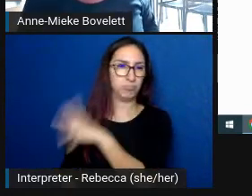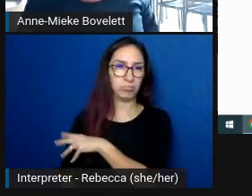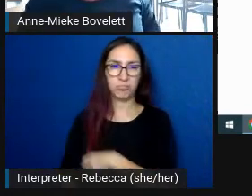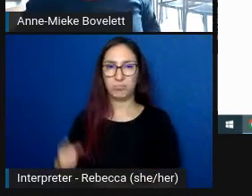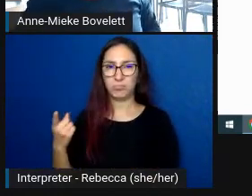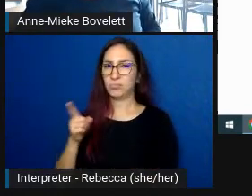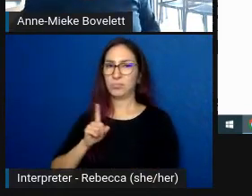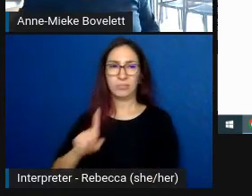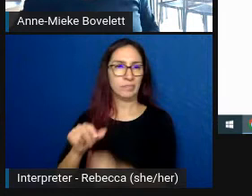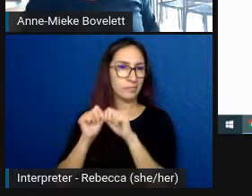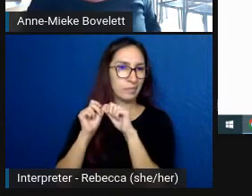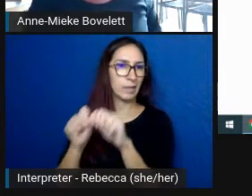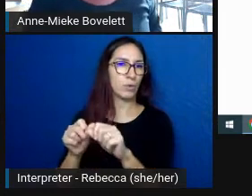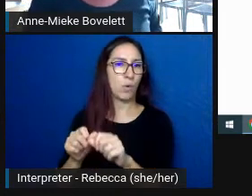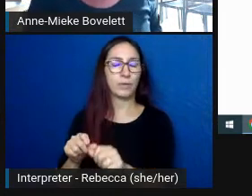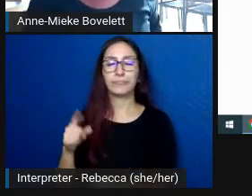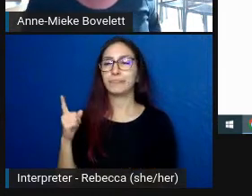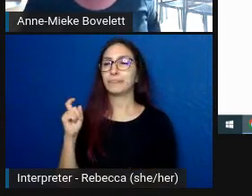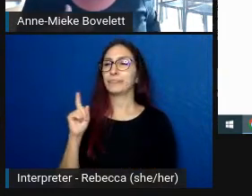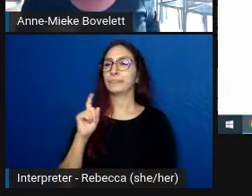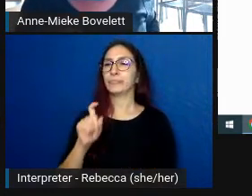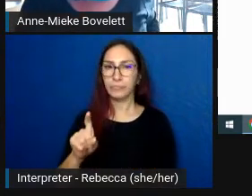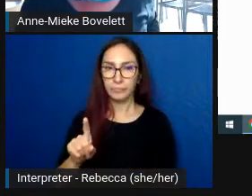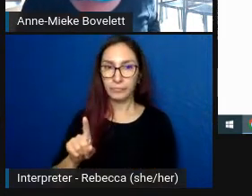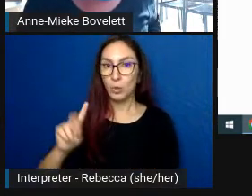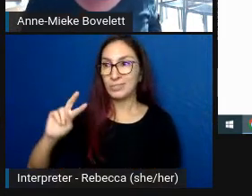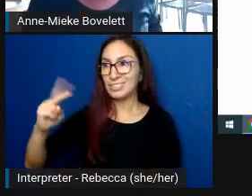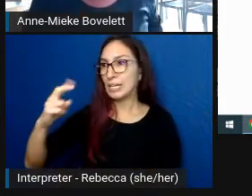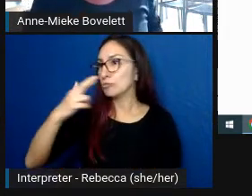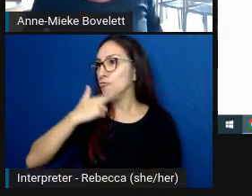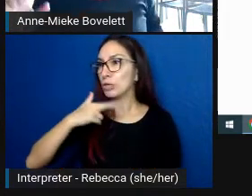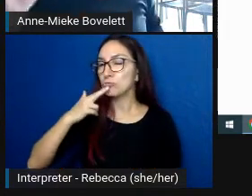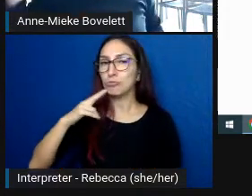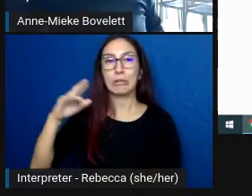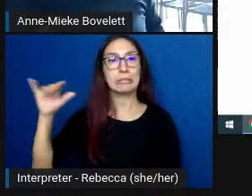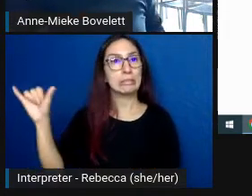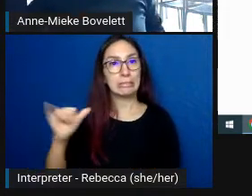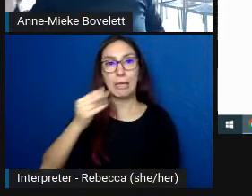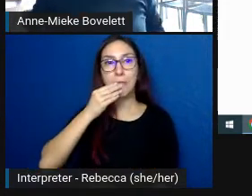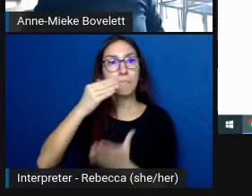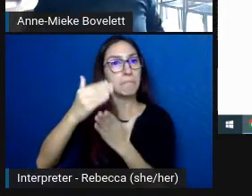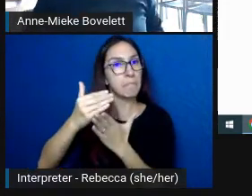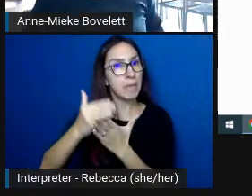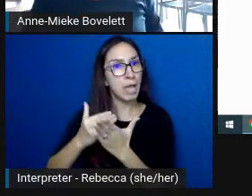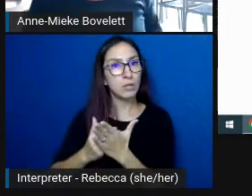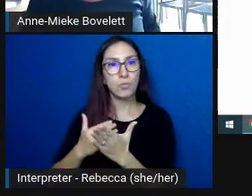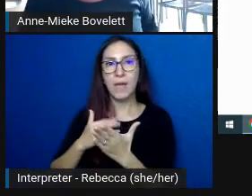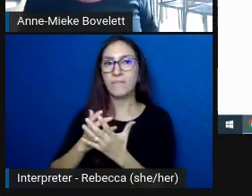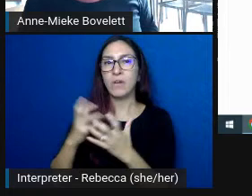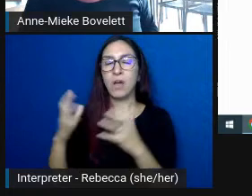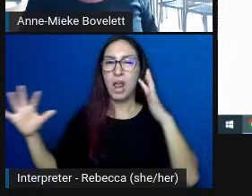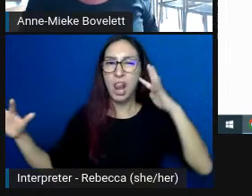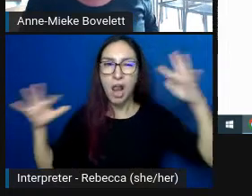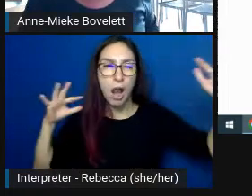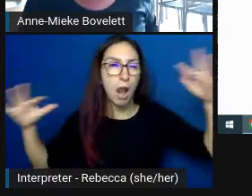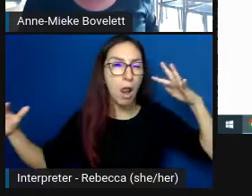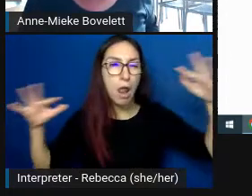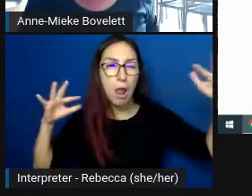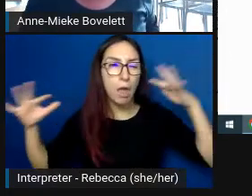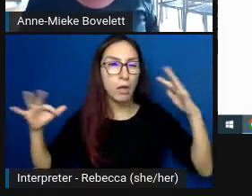If in restaurant number 2 with the same kind of menu has a lot of noise, you don't want to be sitting there.